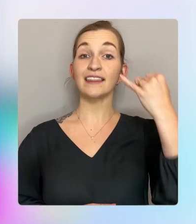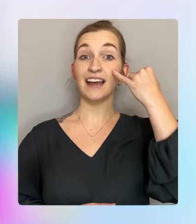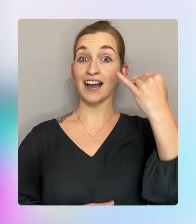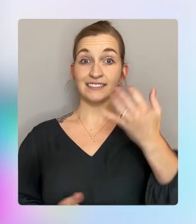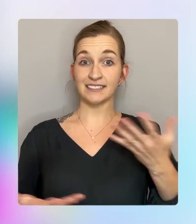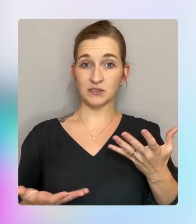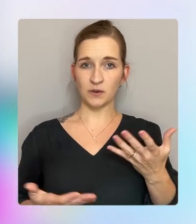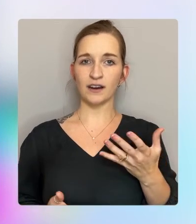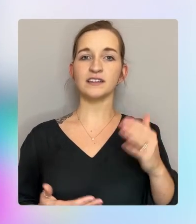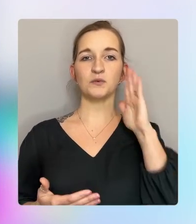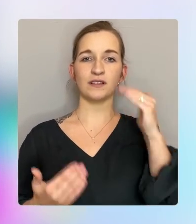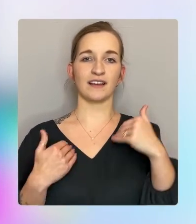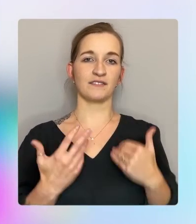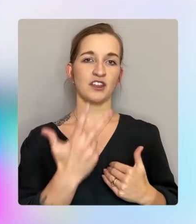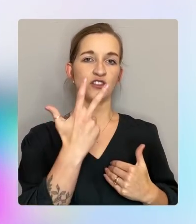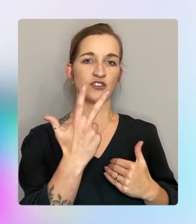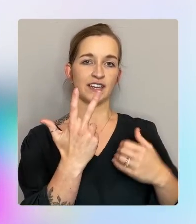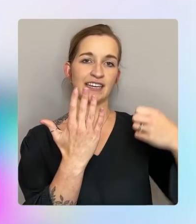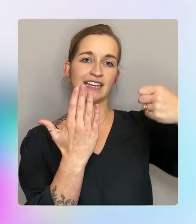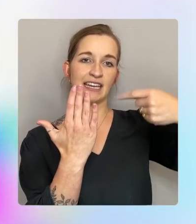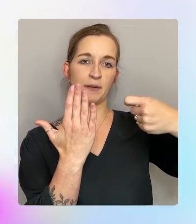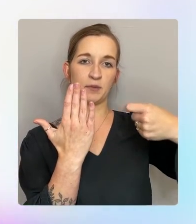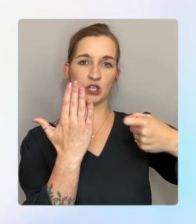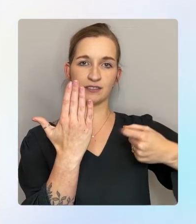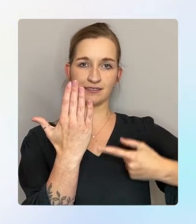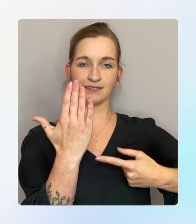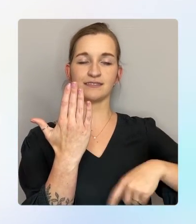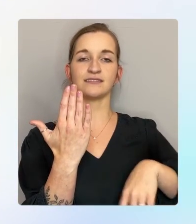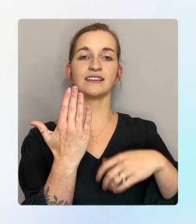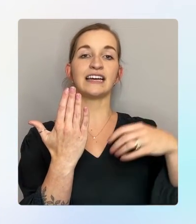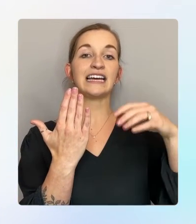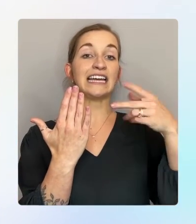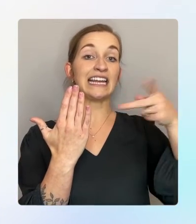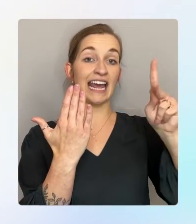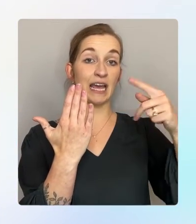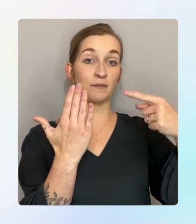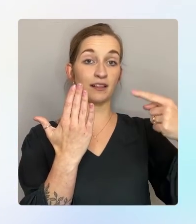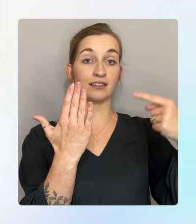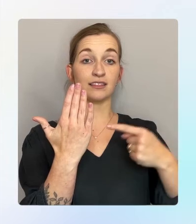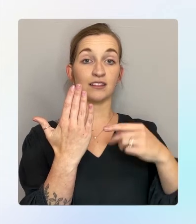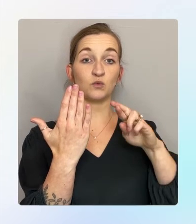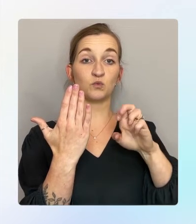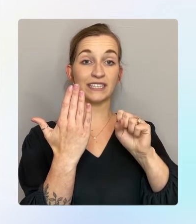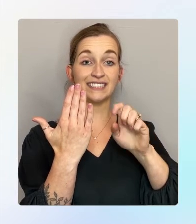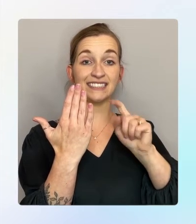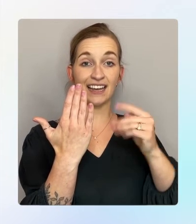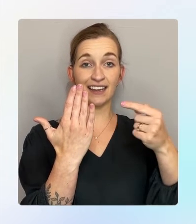The idea is that it will have three inputs, "Enable," "Reset," "Initial value,"